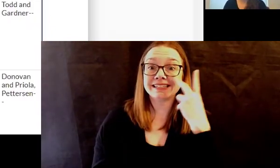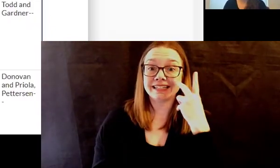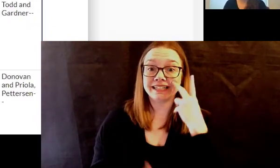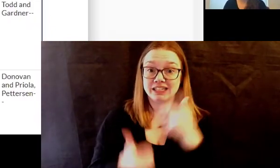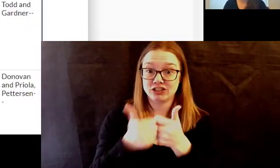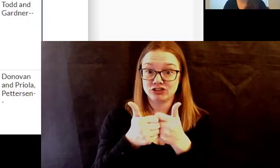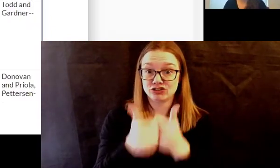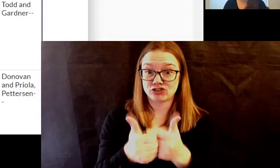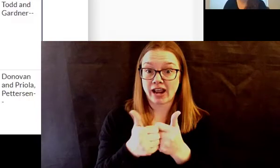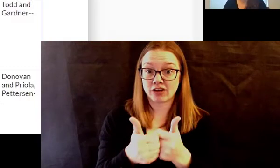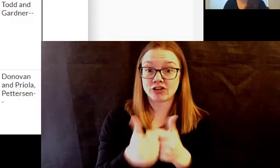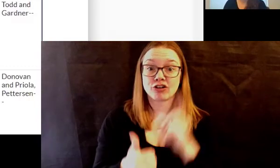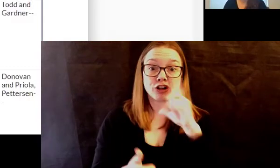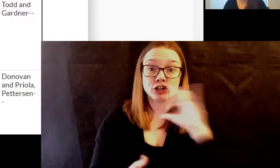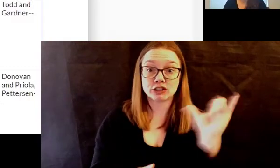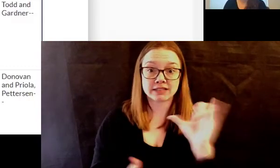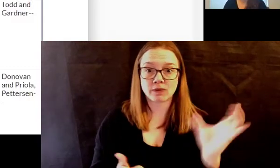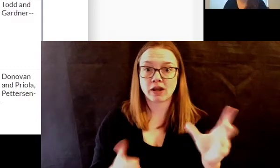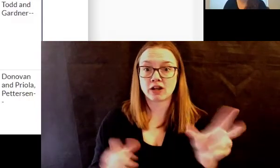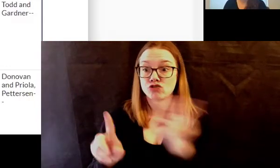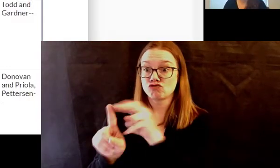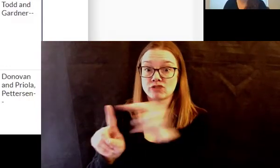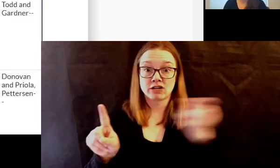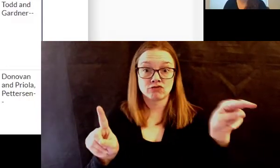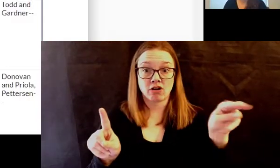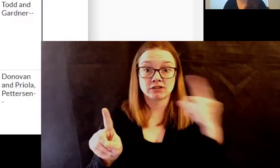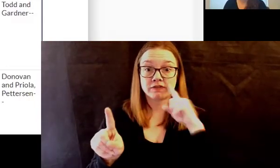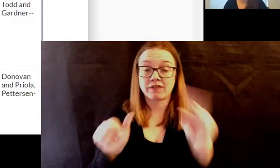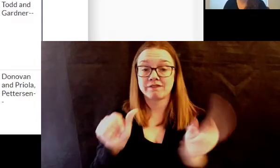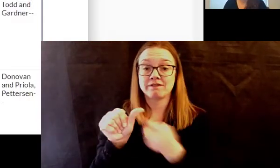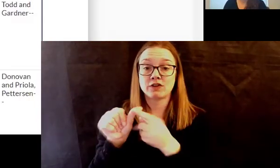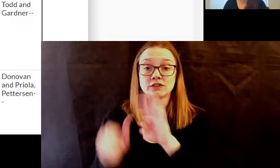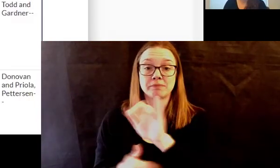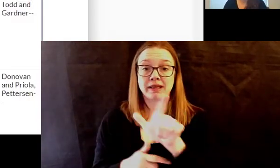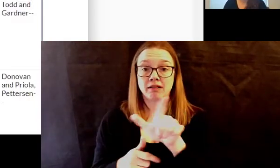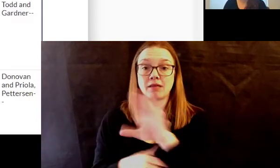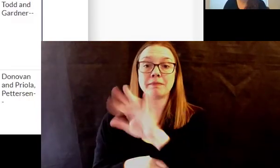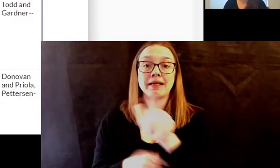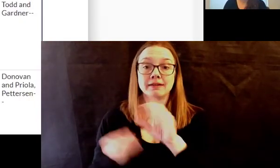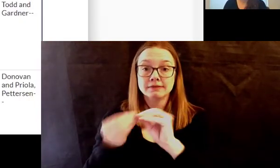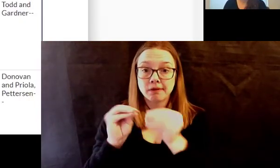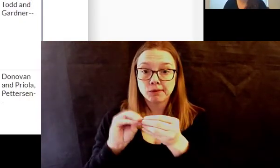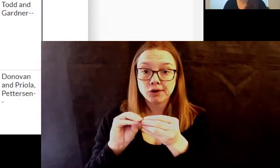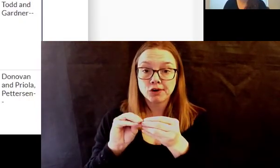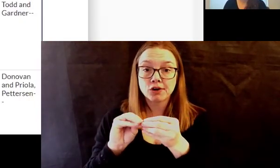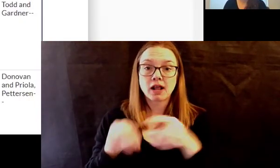for example, you'll see Bill number, a little bit of a summary that we wrote, and counter notification